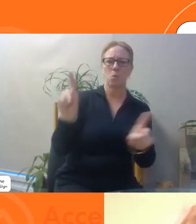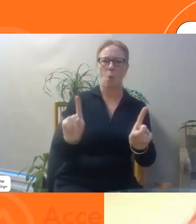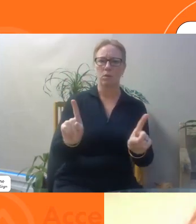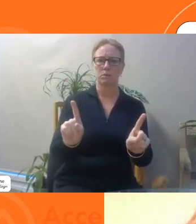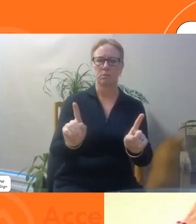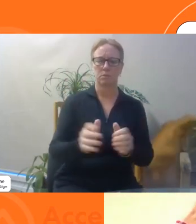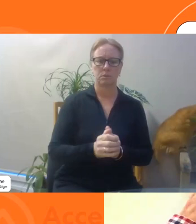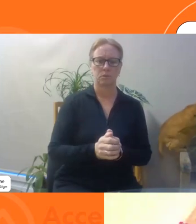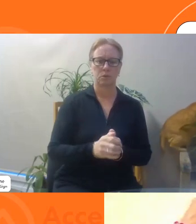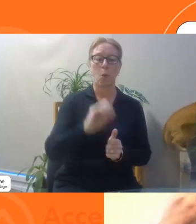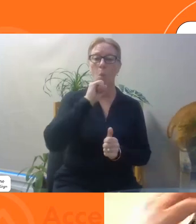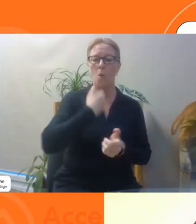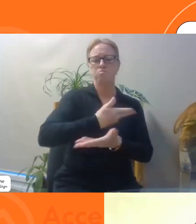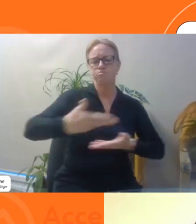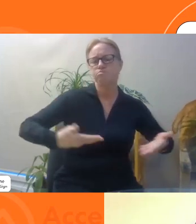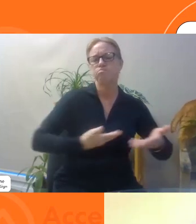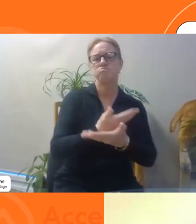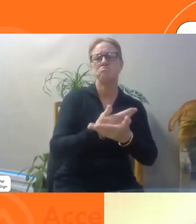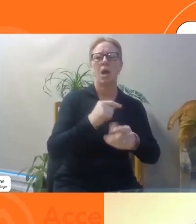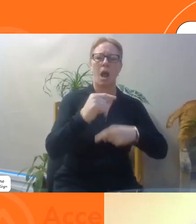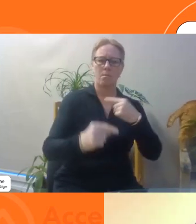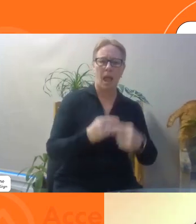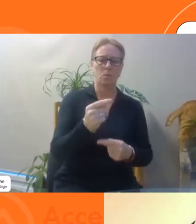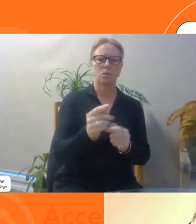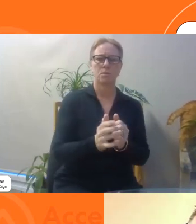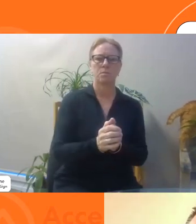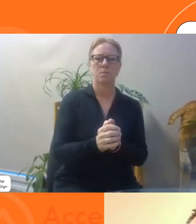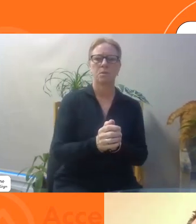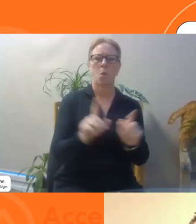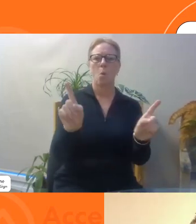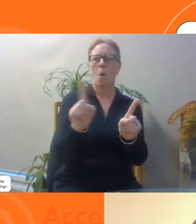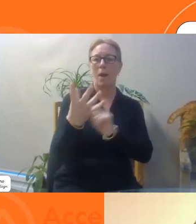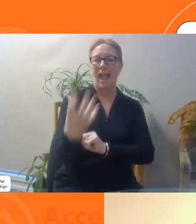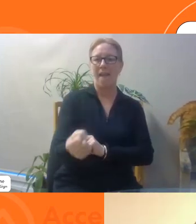going to have a bit of a discussion about what we have in Australia,